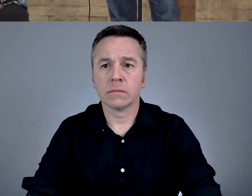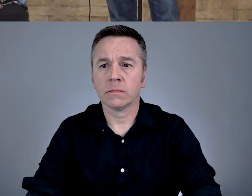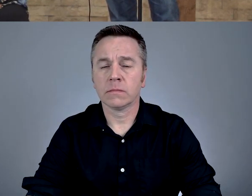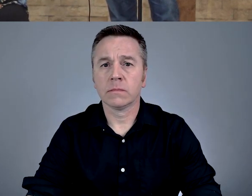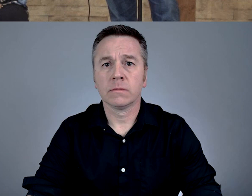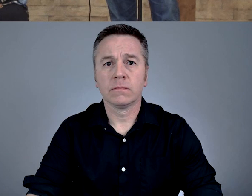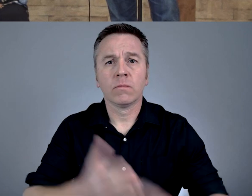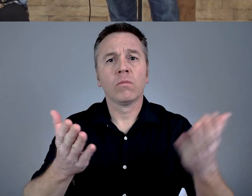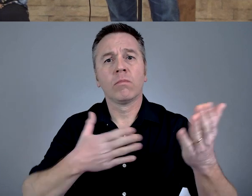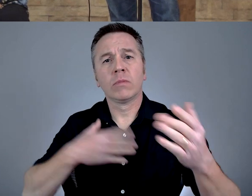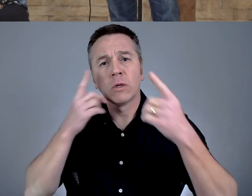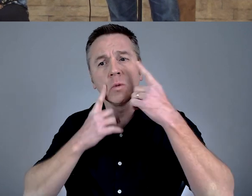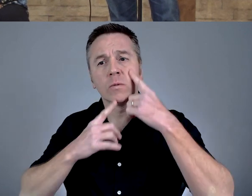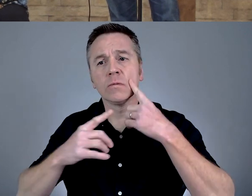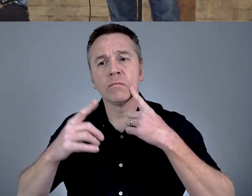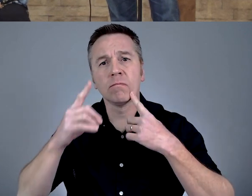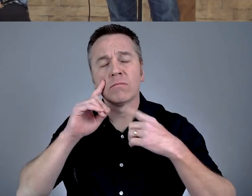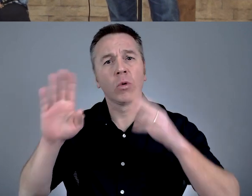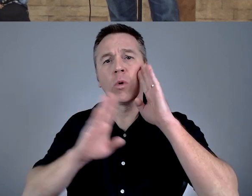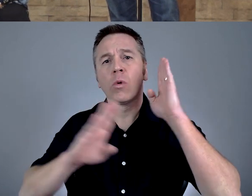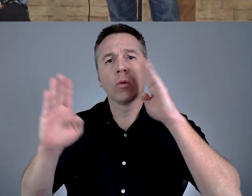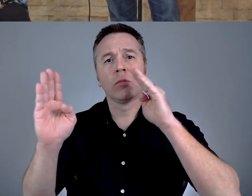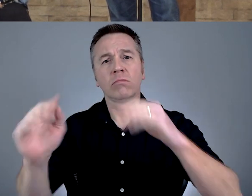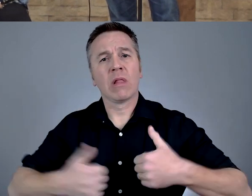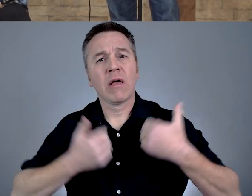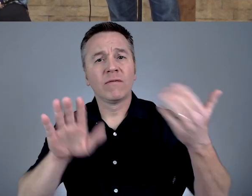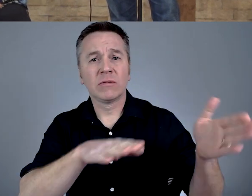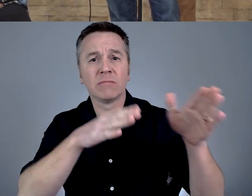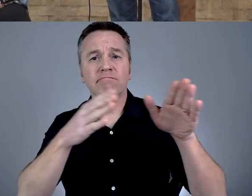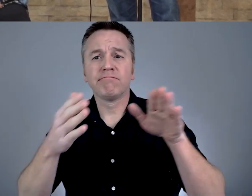(Female voices) What is our hope in life and death?